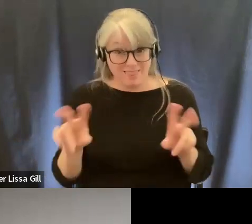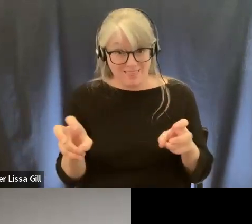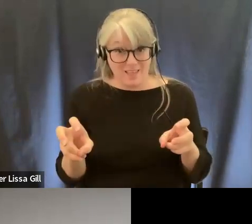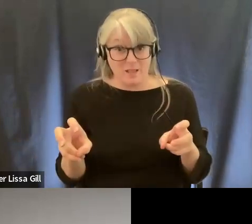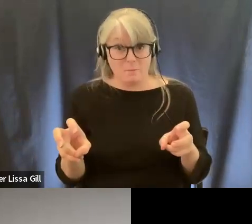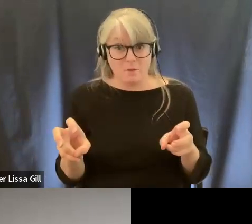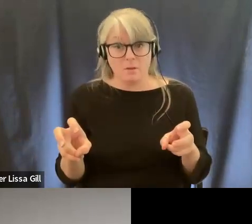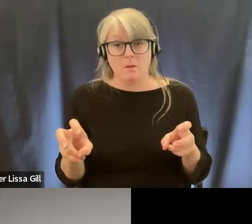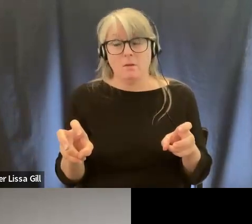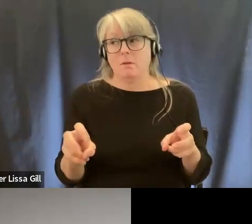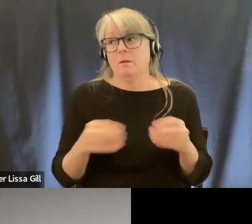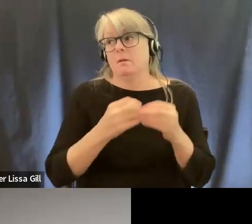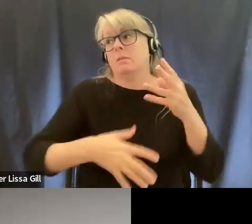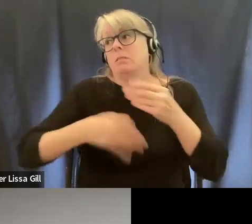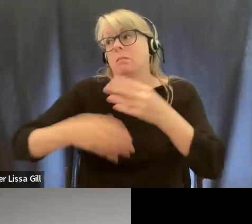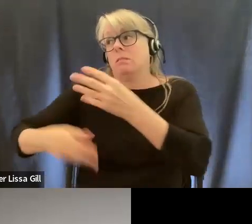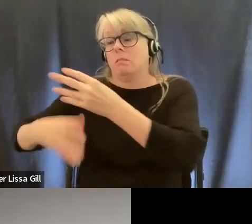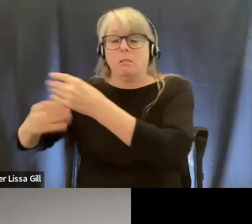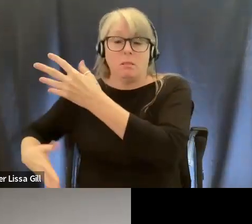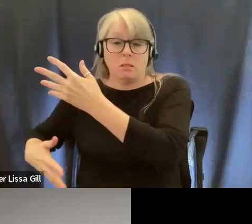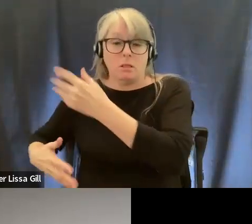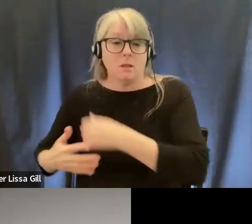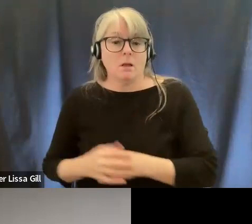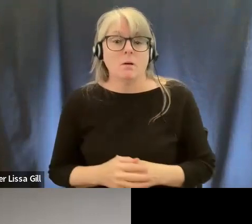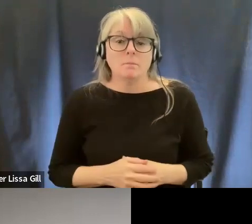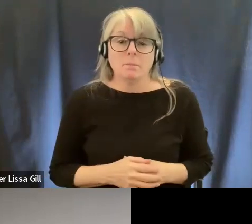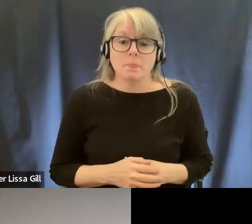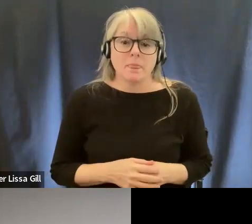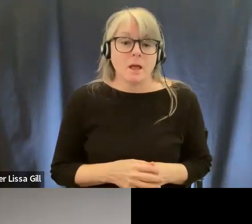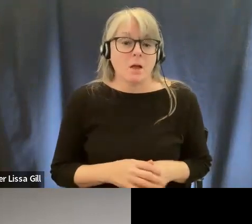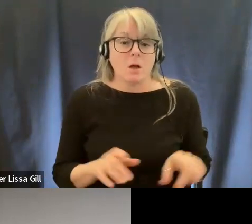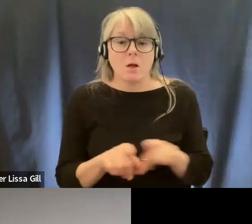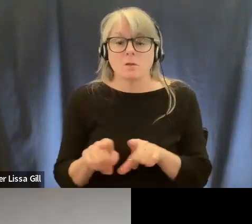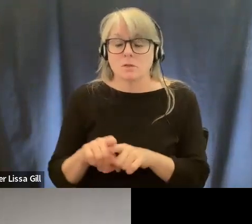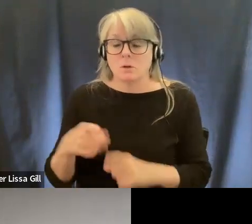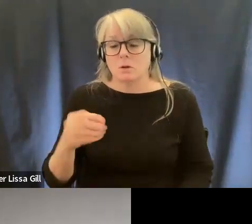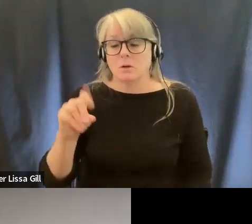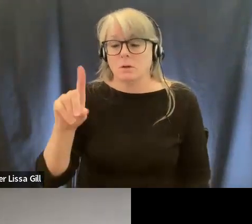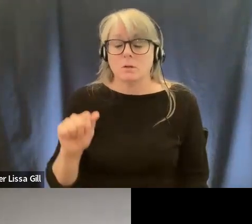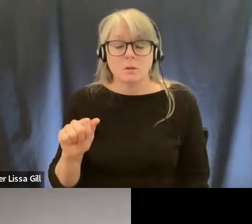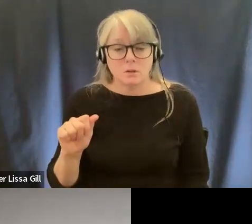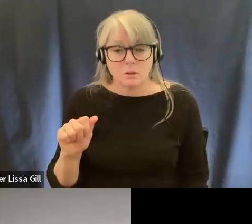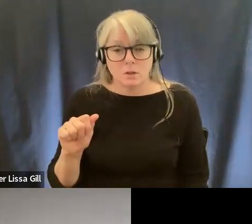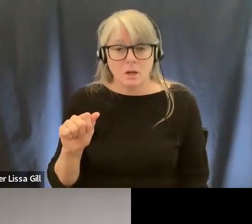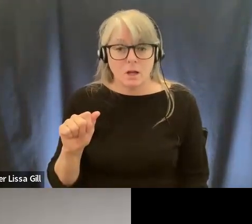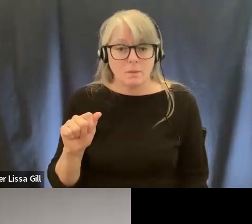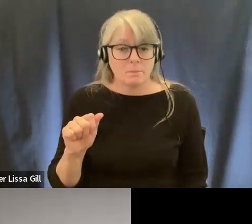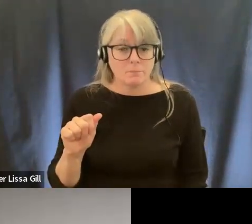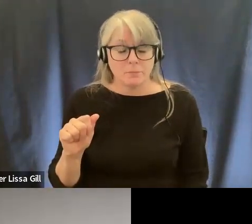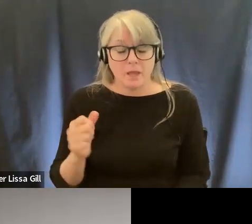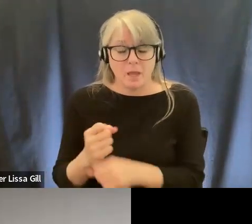There are also, are the Governor's Office of Disability Affairs, annual awards.